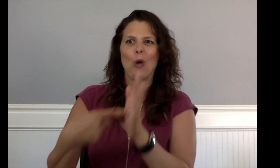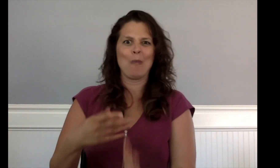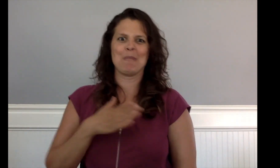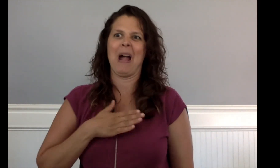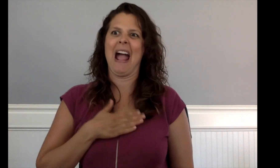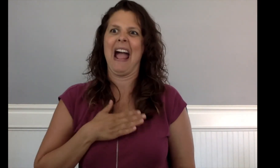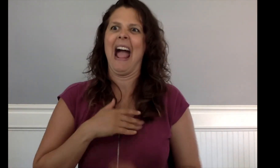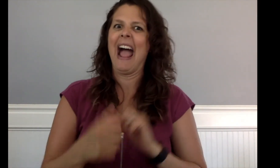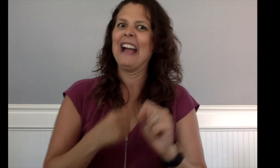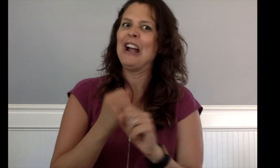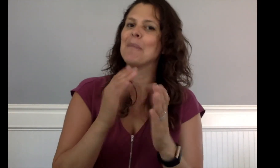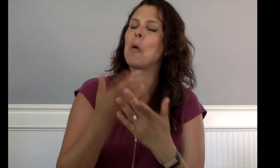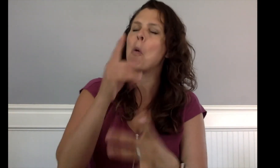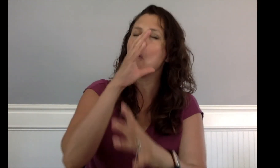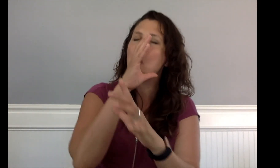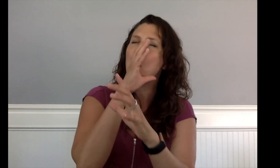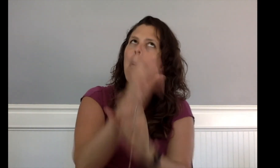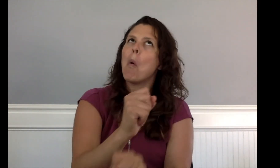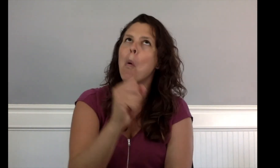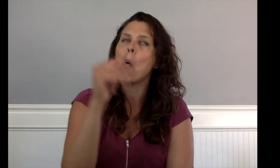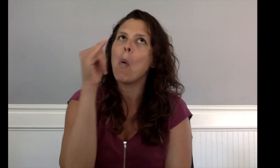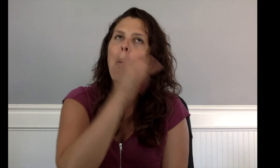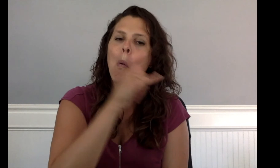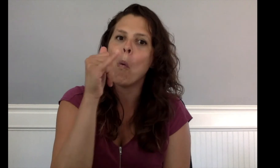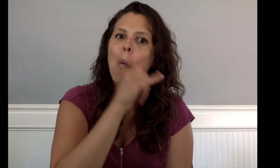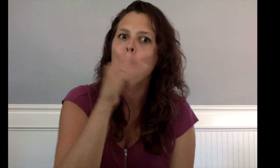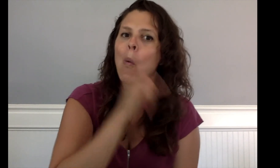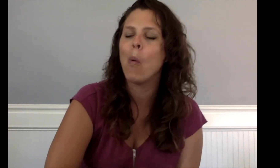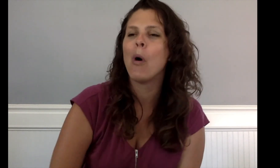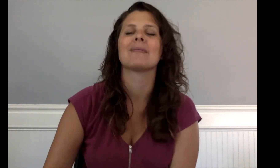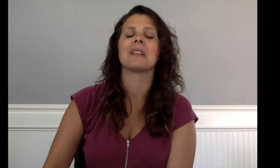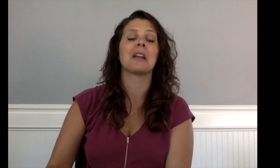going to find my own yearbook fascinating—”